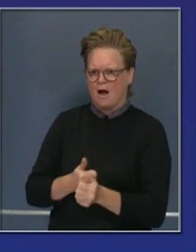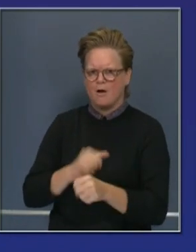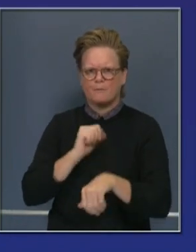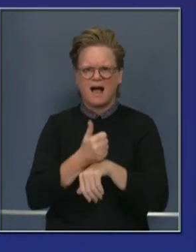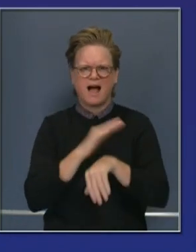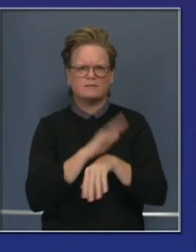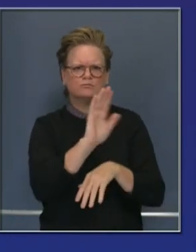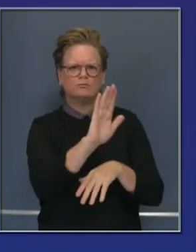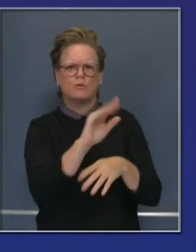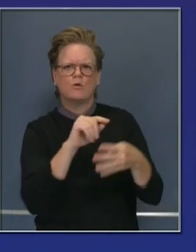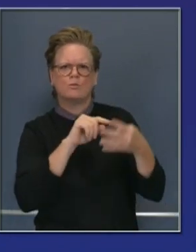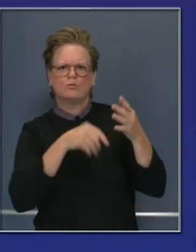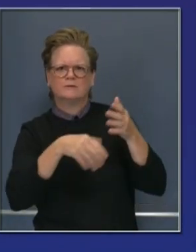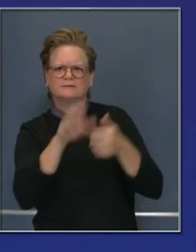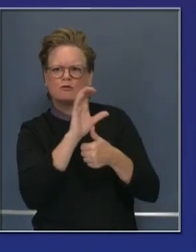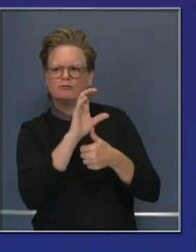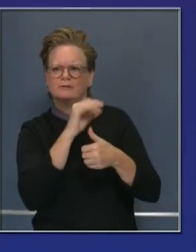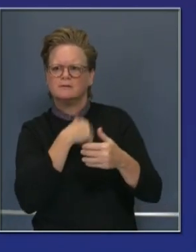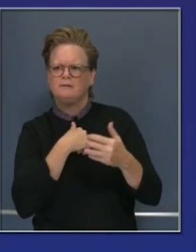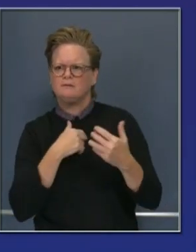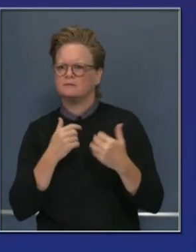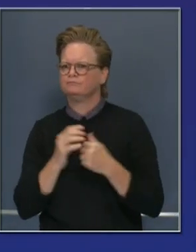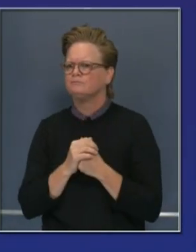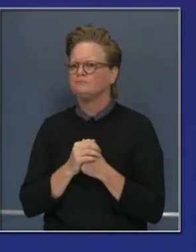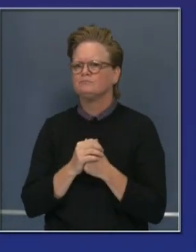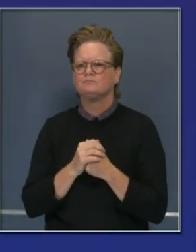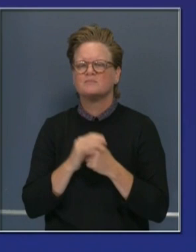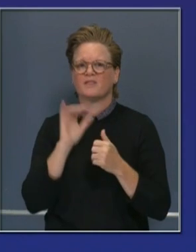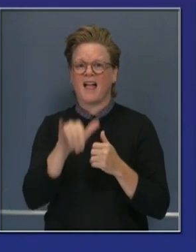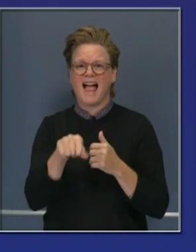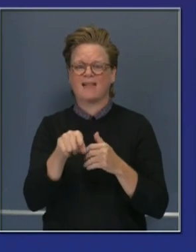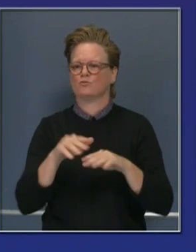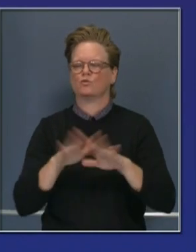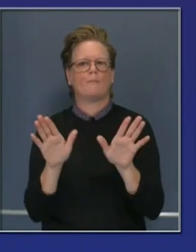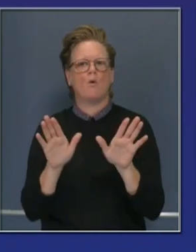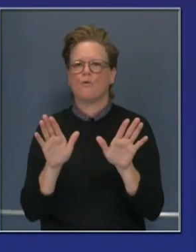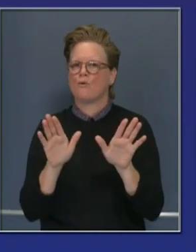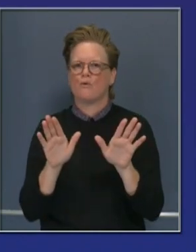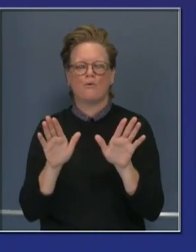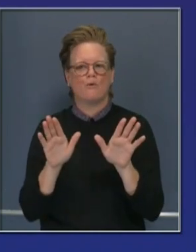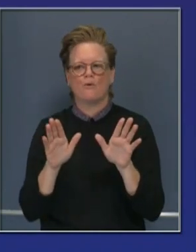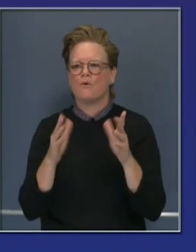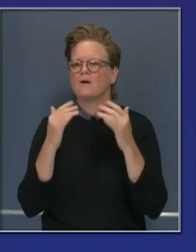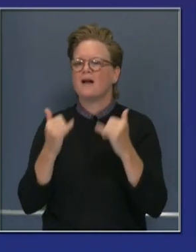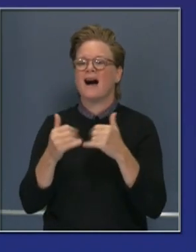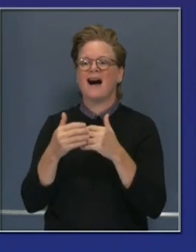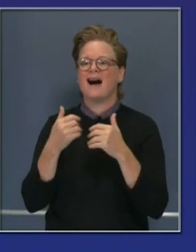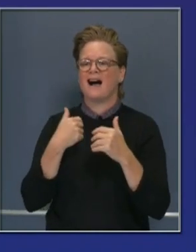FORM OF HELP COUNTY OFFICERS AND SIGNING OFF WITH COUNTY OFFICIALS ON THEIR ABILITY TO MOVE. WE WILL BE MORE STUBBORN THIS